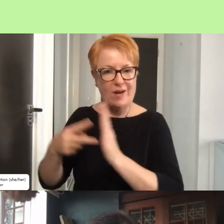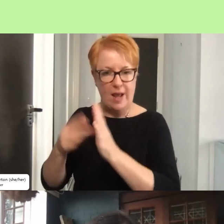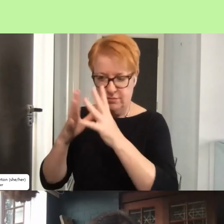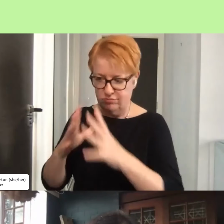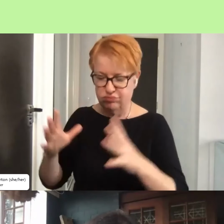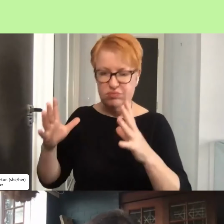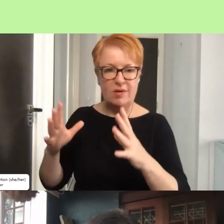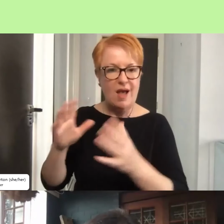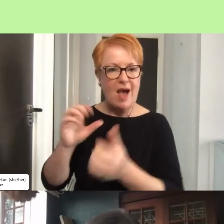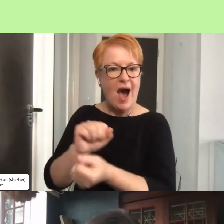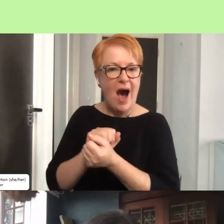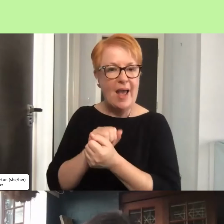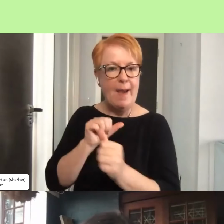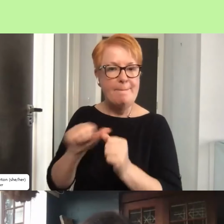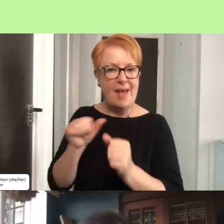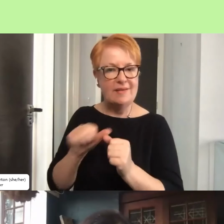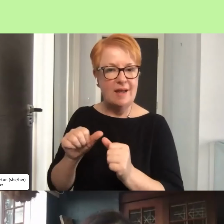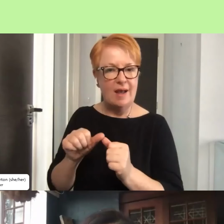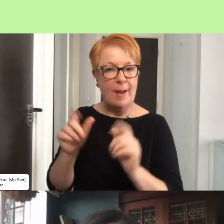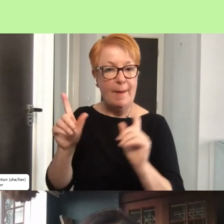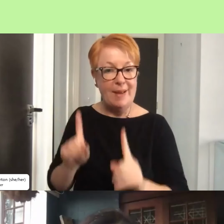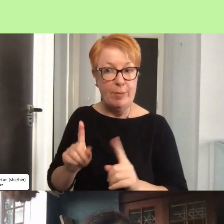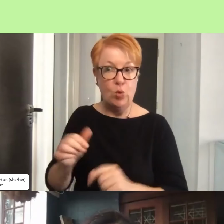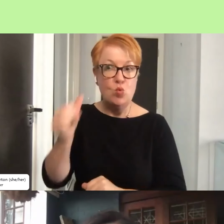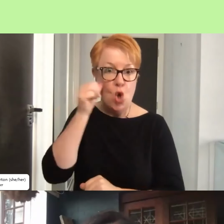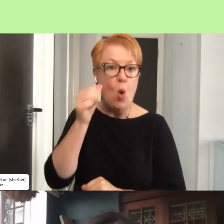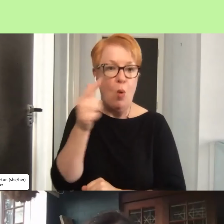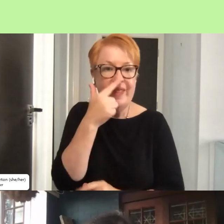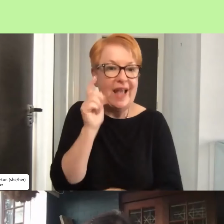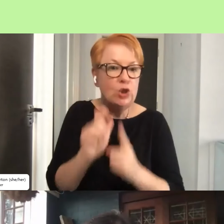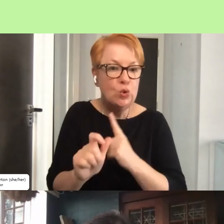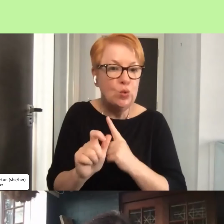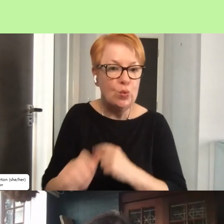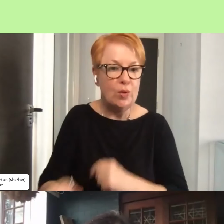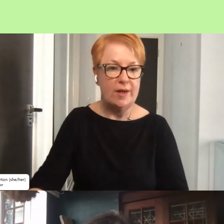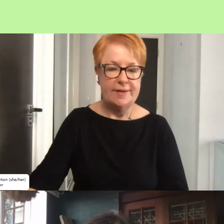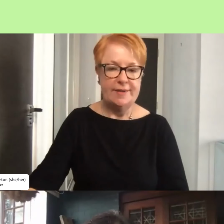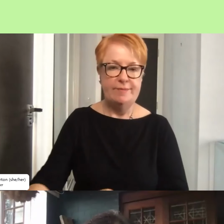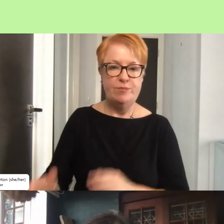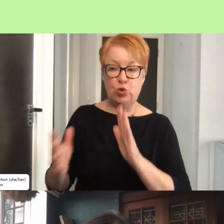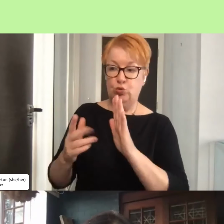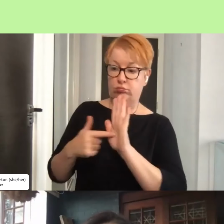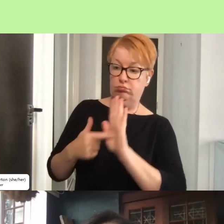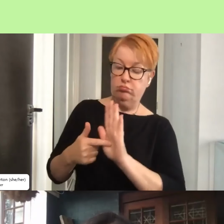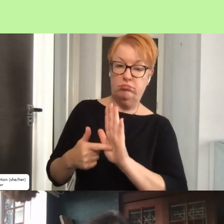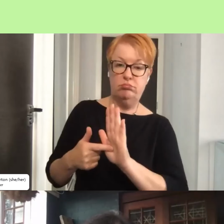or who knows actually what they are doing in order to represent institutions in those spaces.